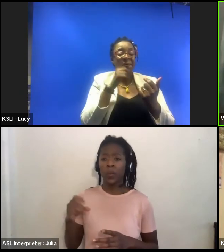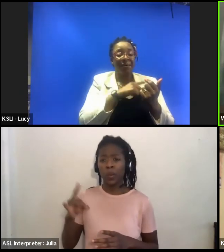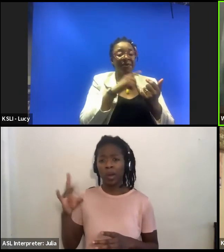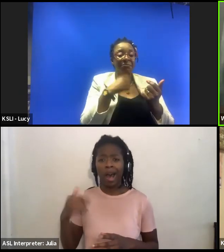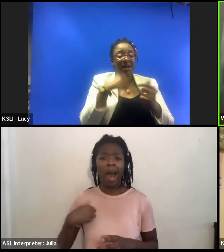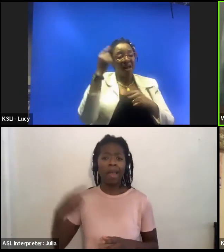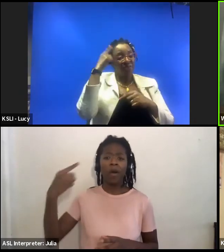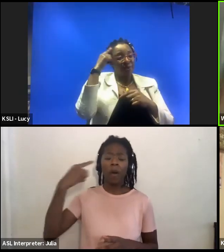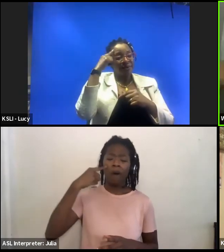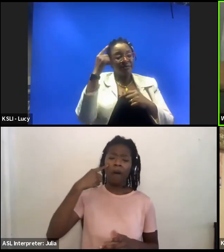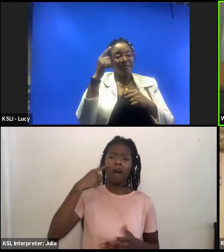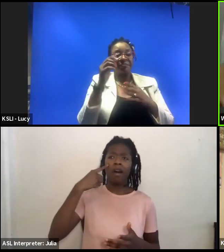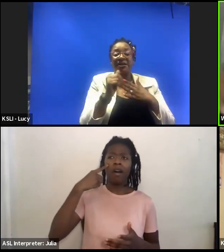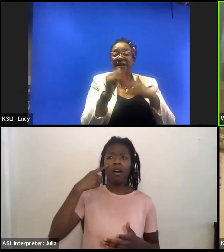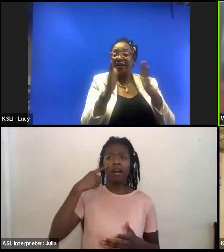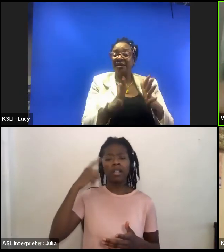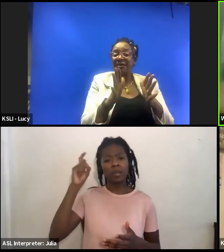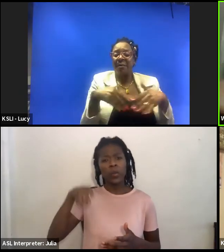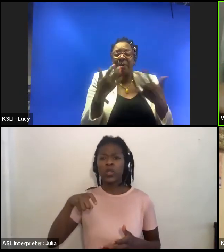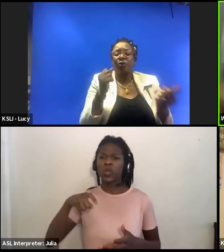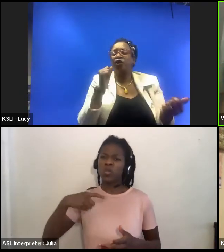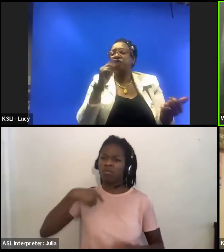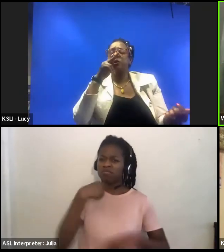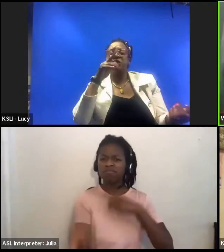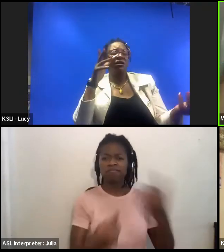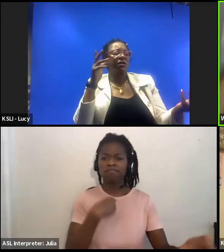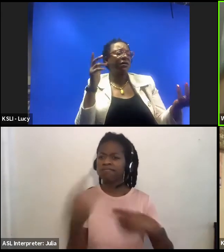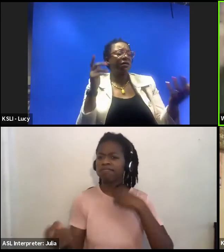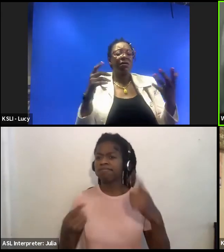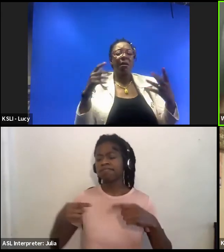about shouting and being the boss and whatever,